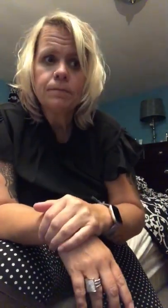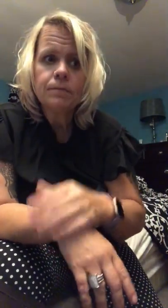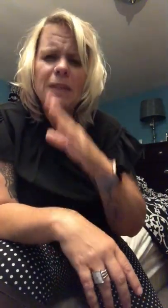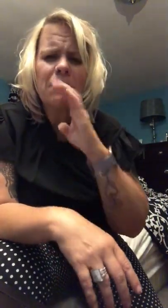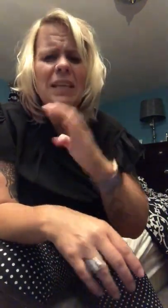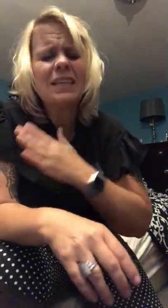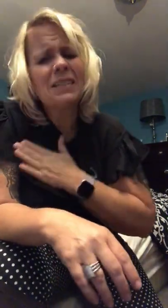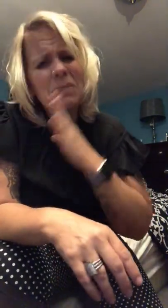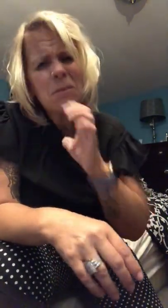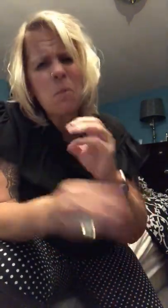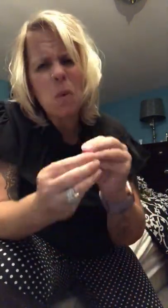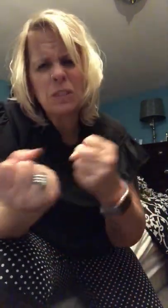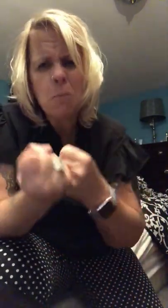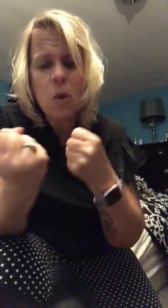Be more supportive.